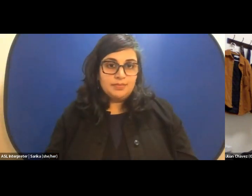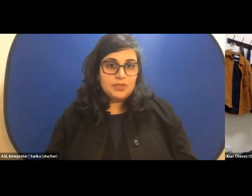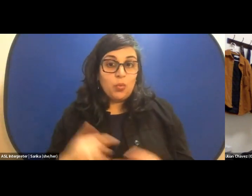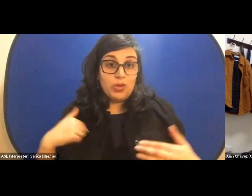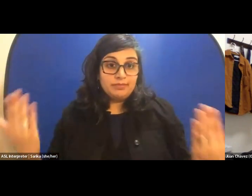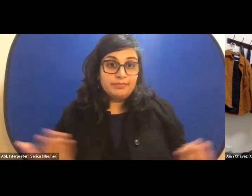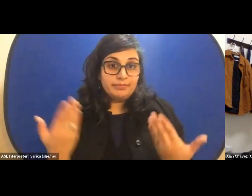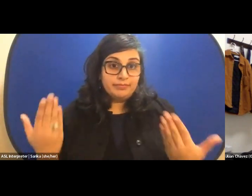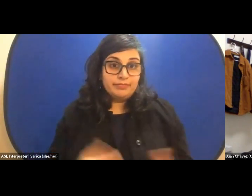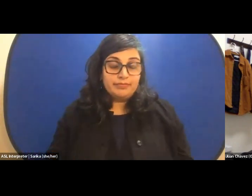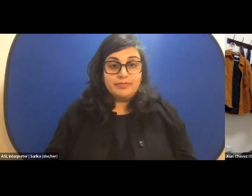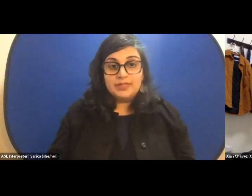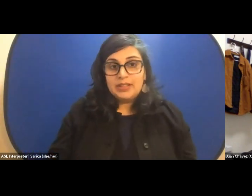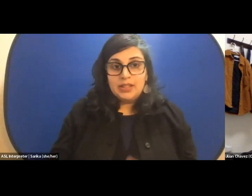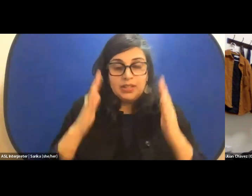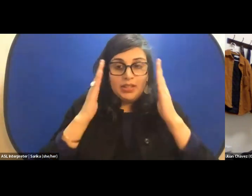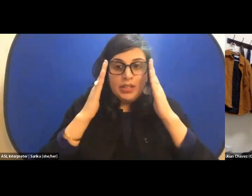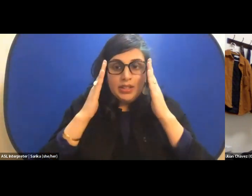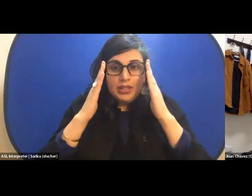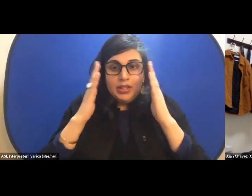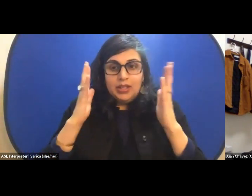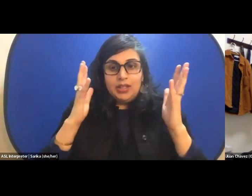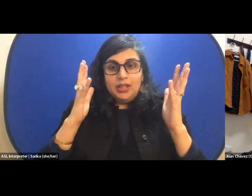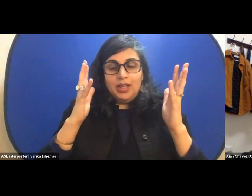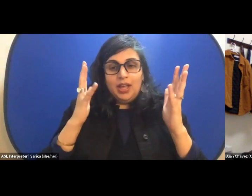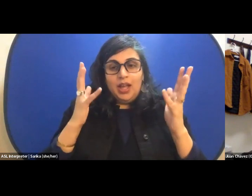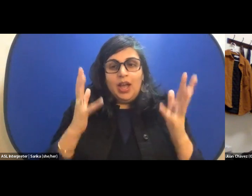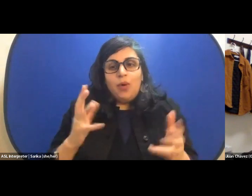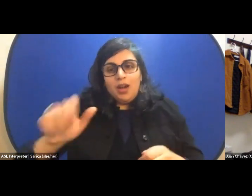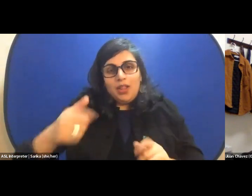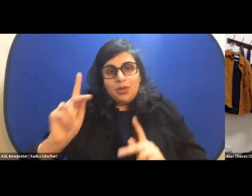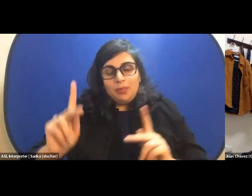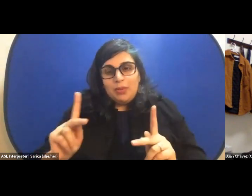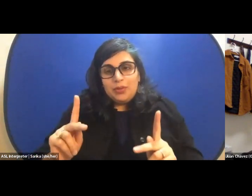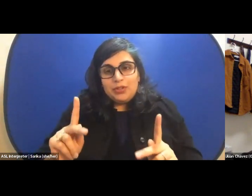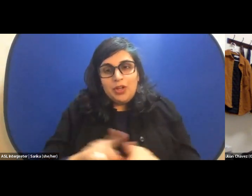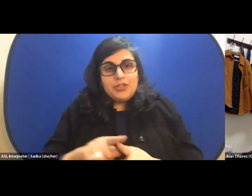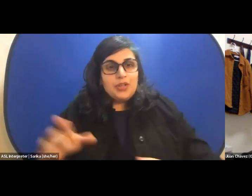Thursday virtually to tell him that we're not